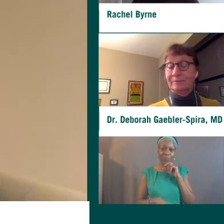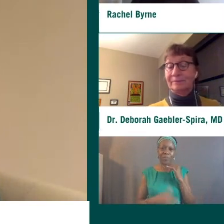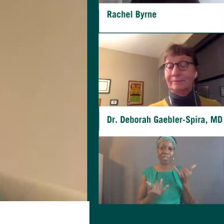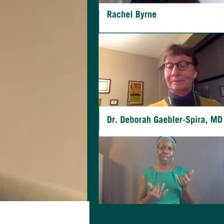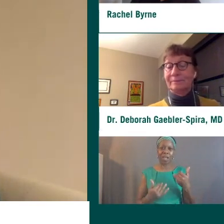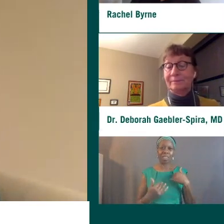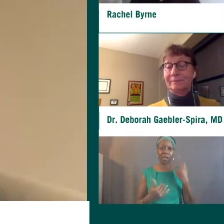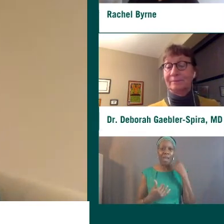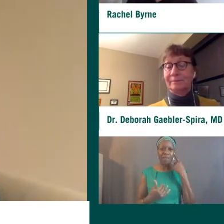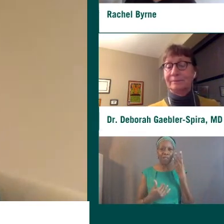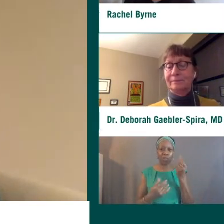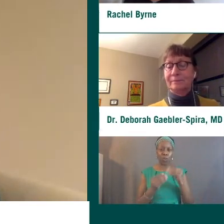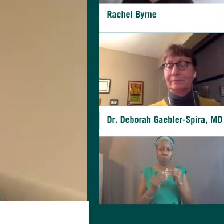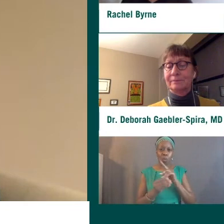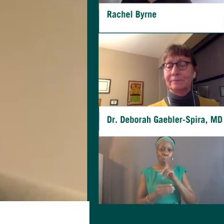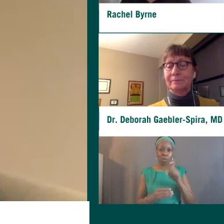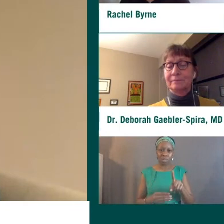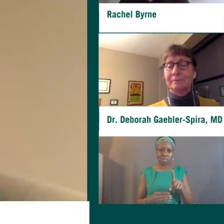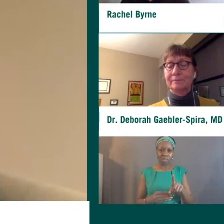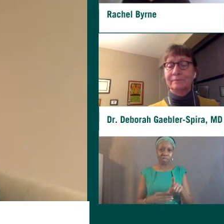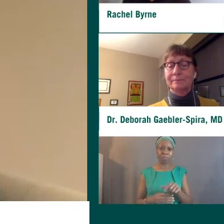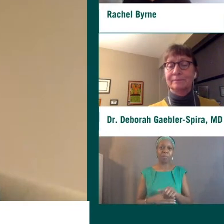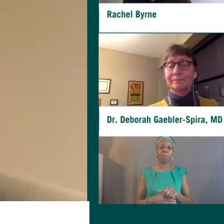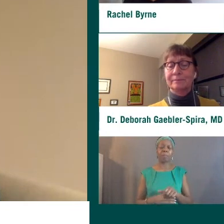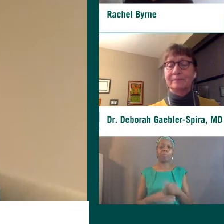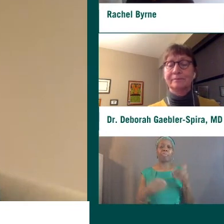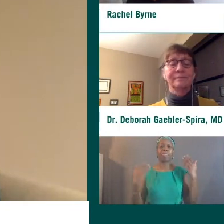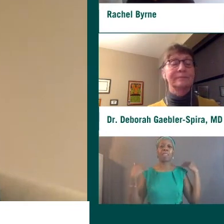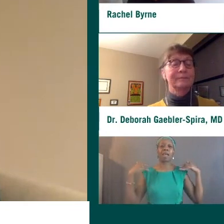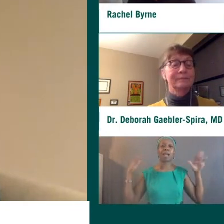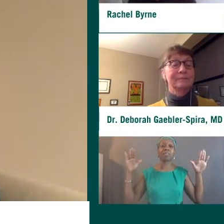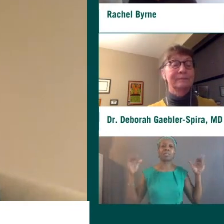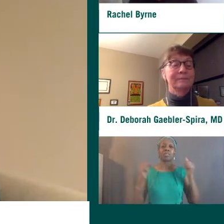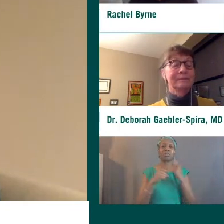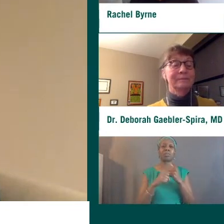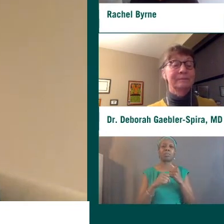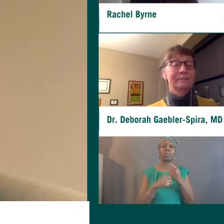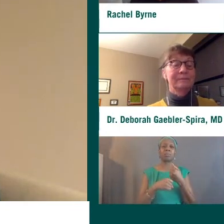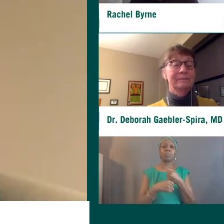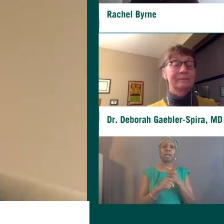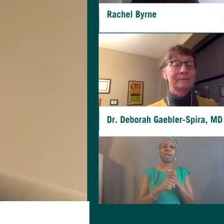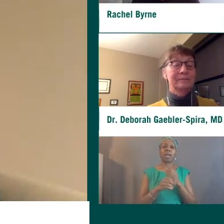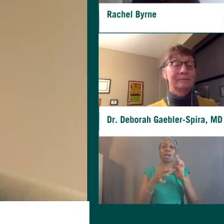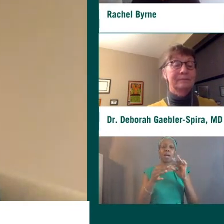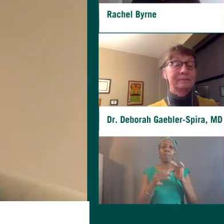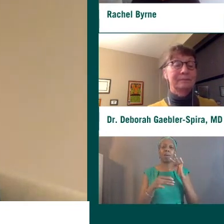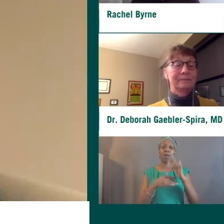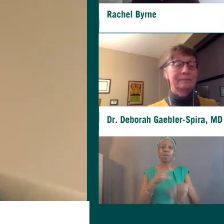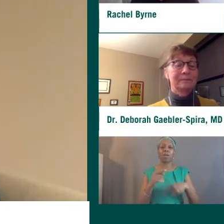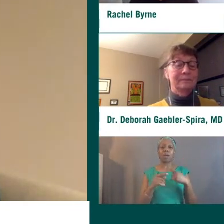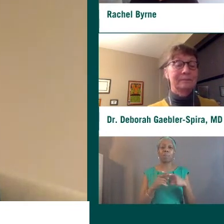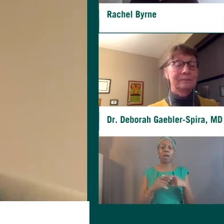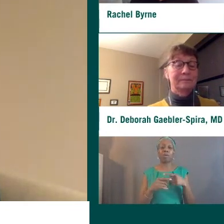So Angela there was a comment that you made before about drooling. So when Larke was younger,